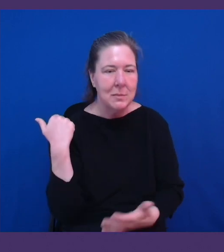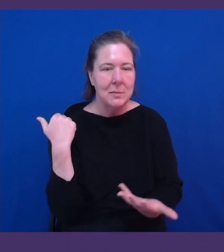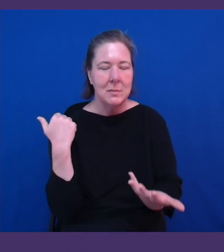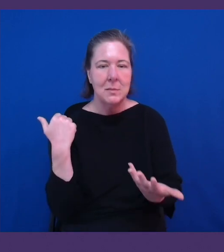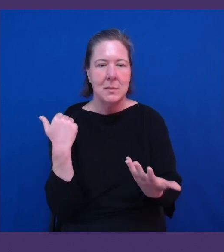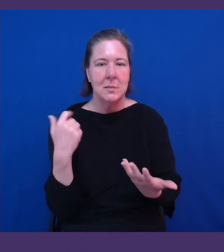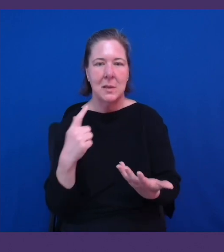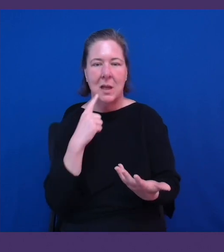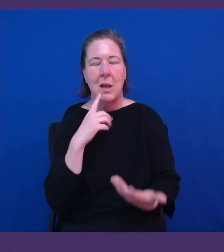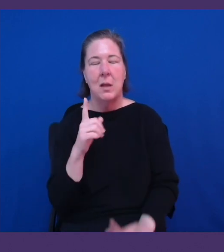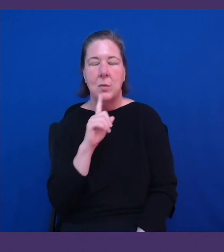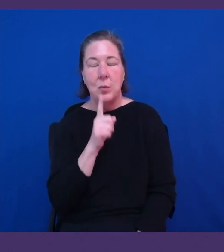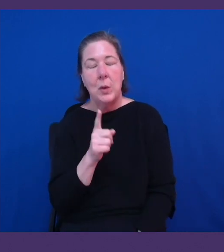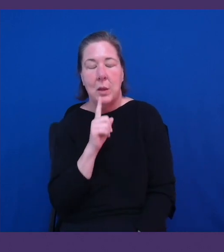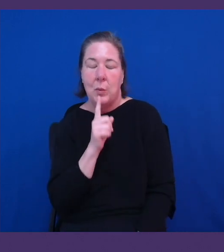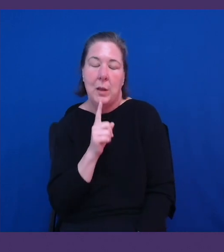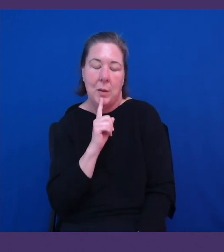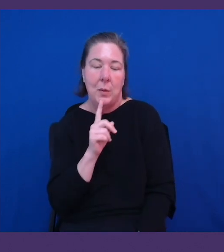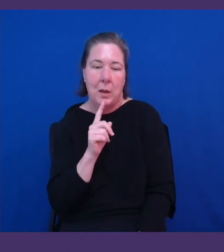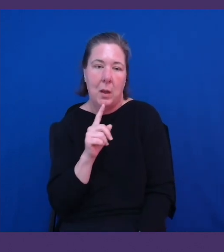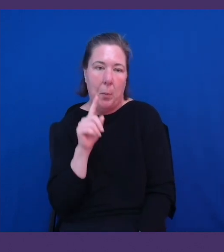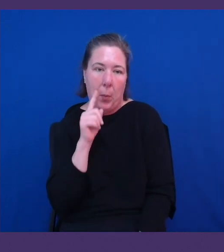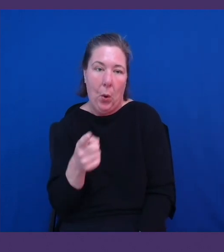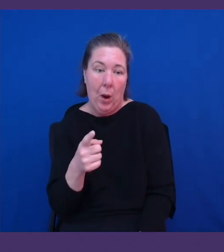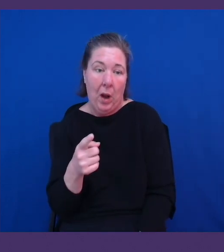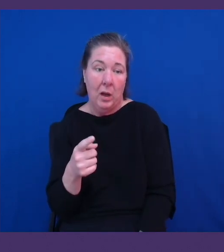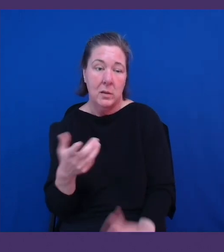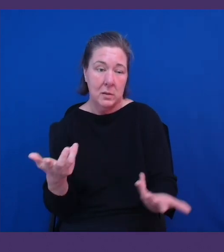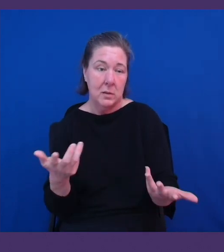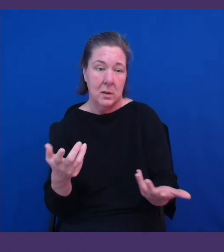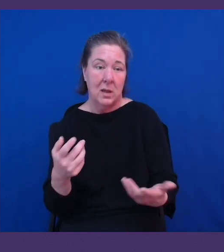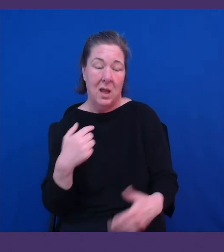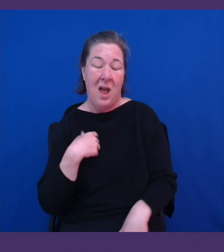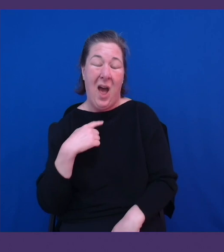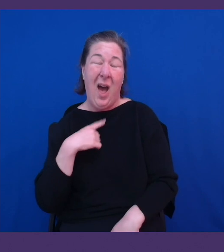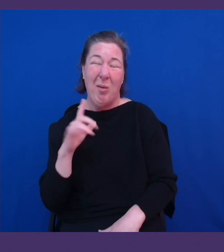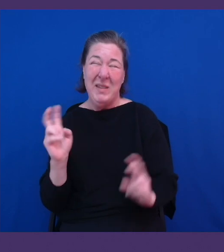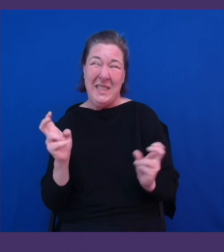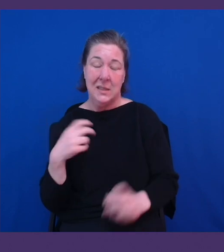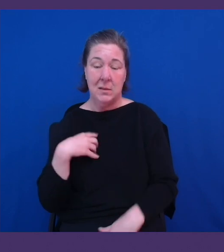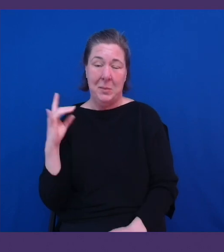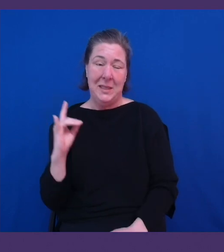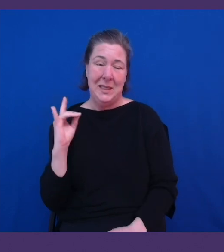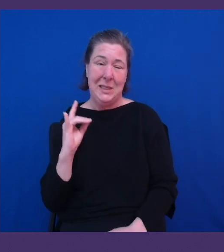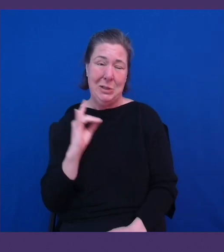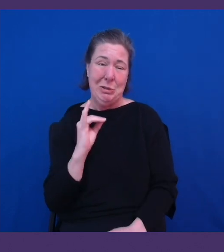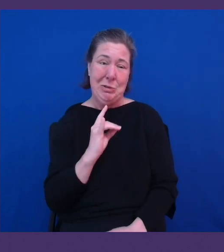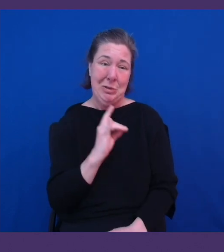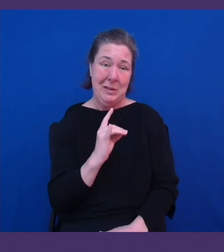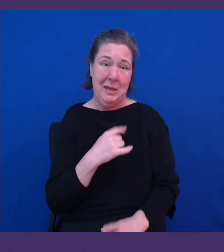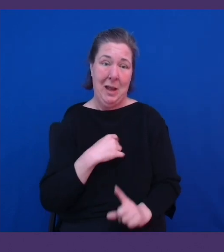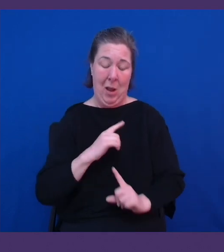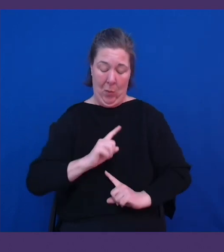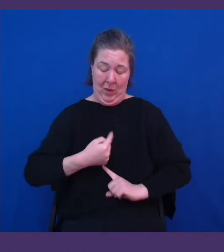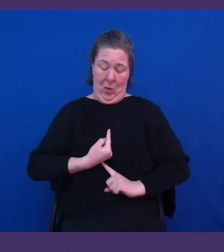And I remember when I started doing this. I'm a kind of a dinosaur in this. When I started, I was always the only female. That has changed.